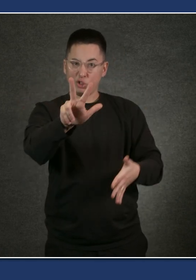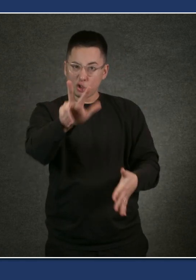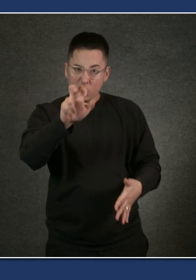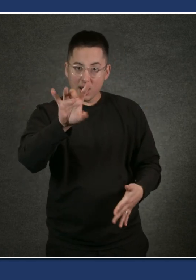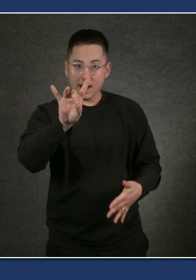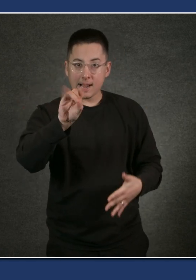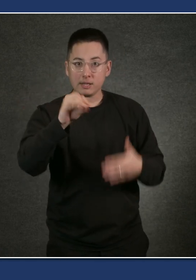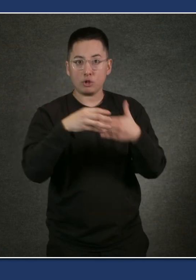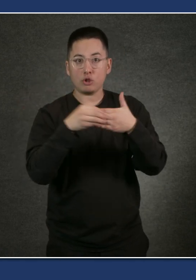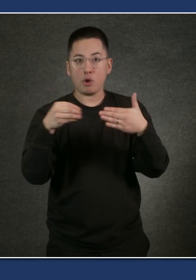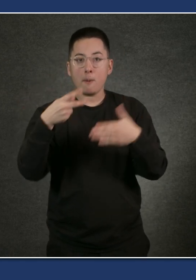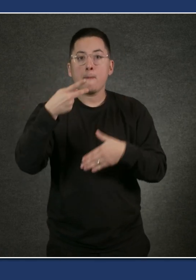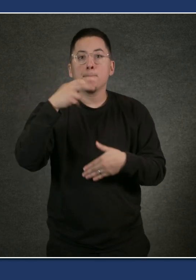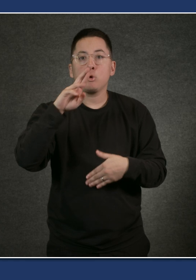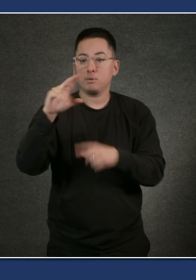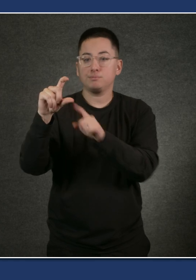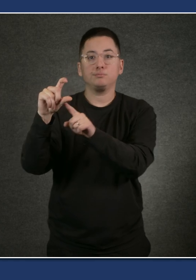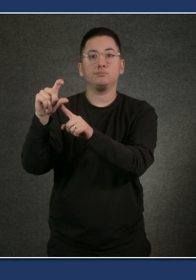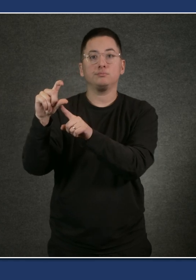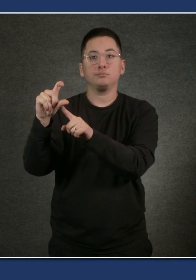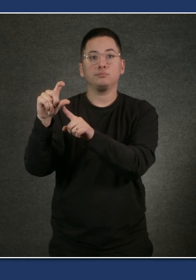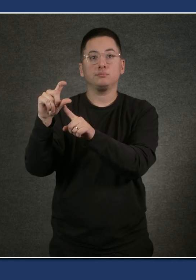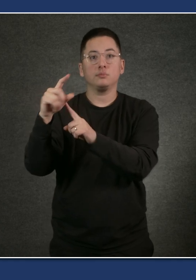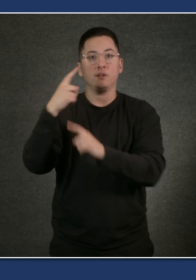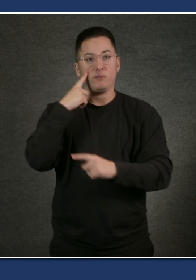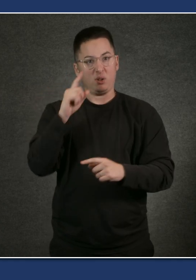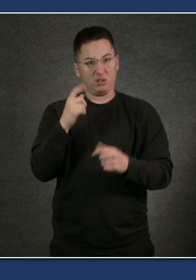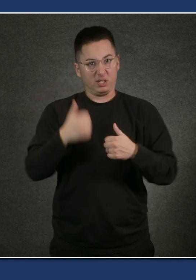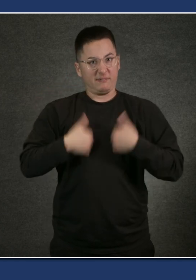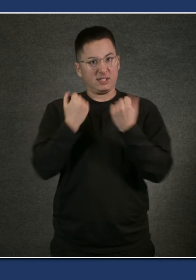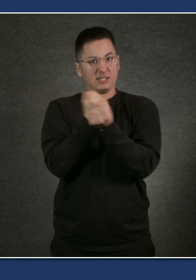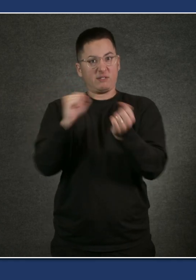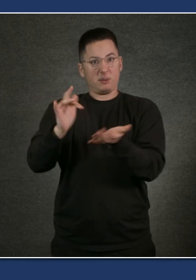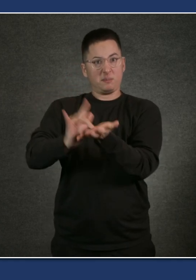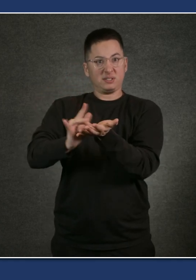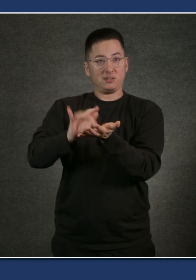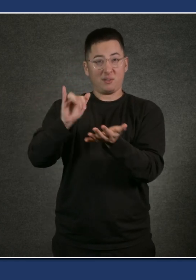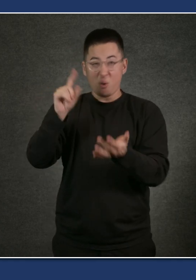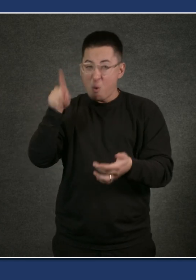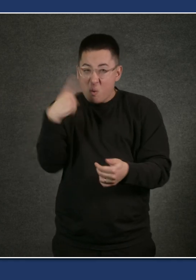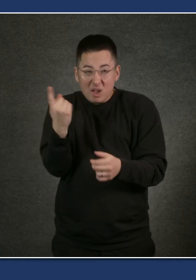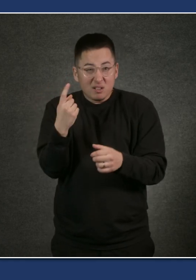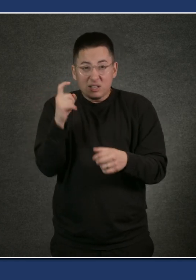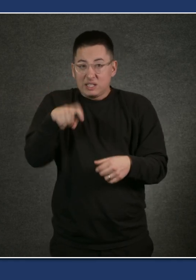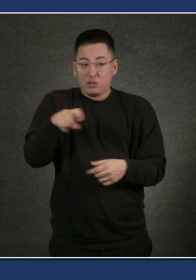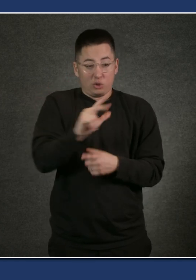for this life-saving medicine that costs only $3 to $6 to produce.